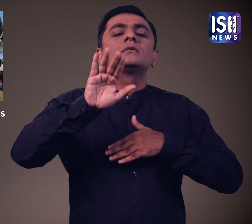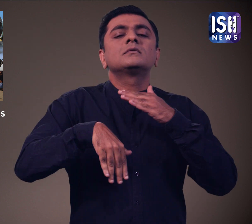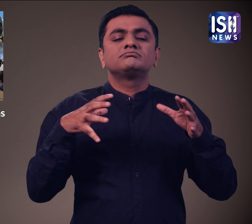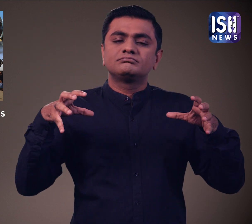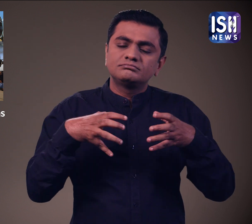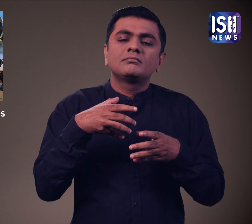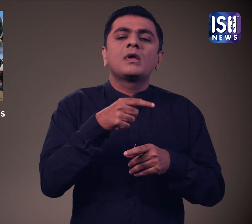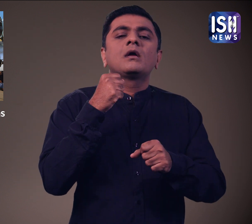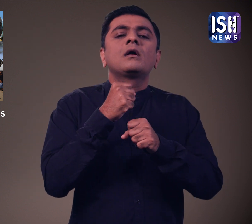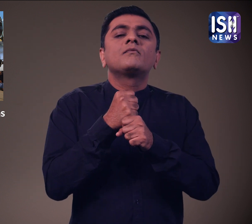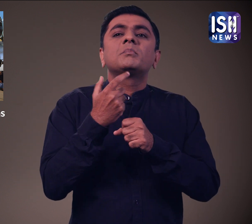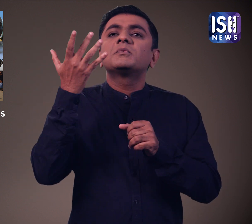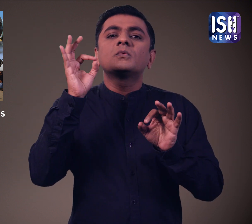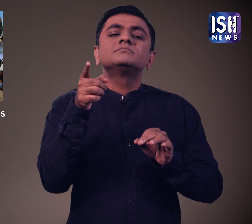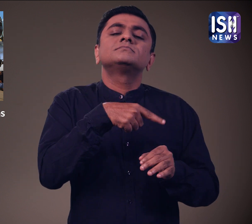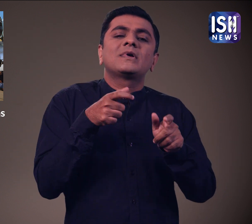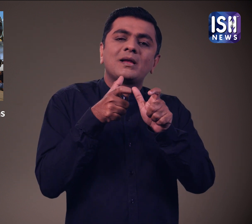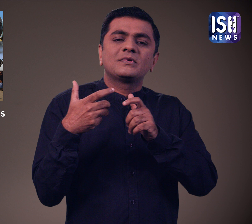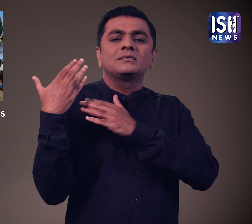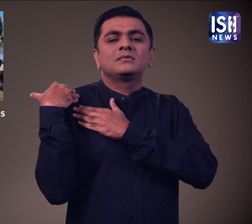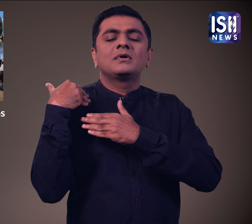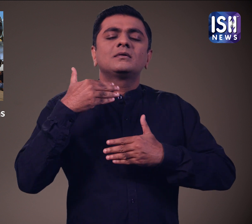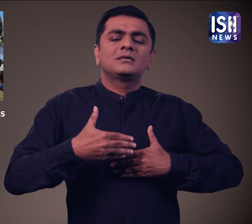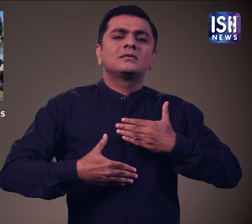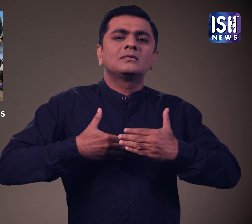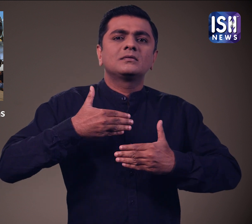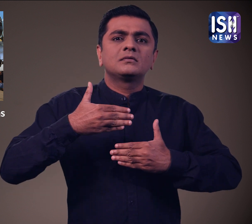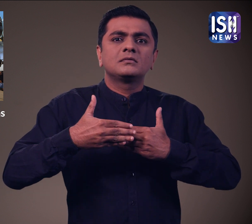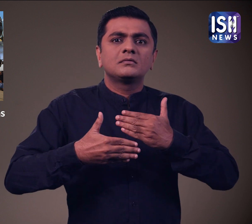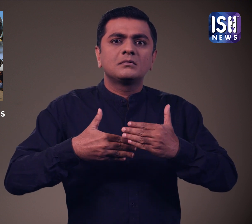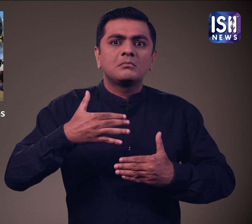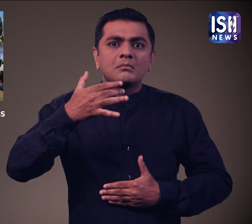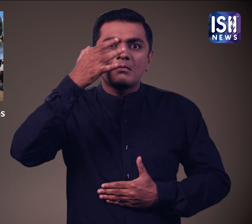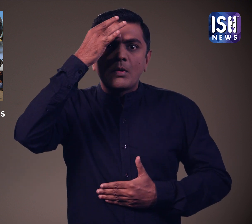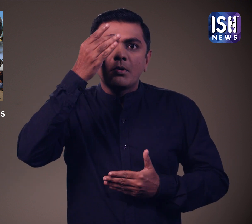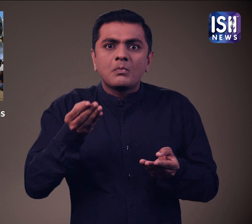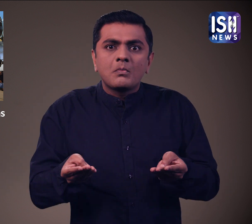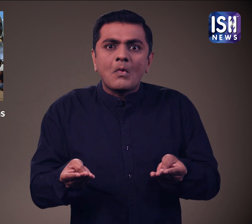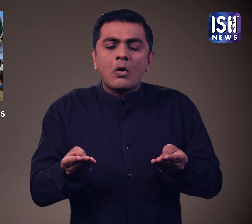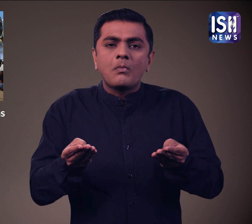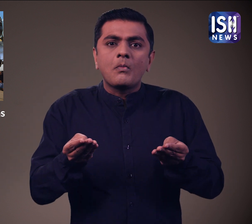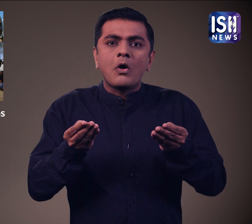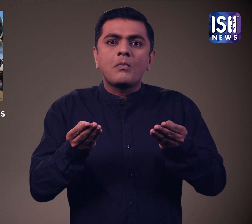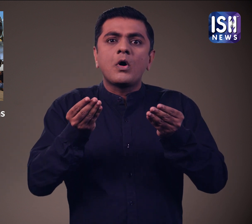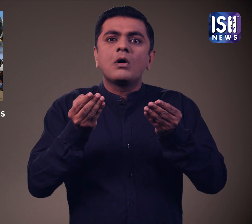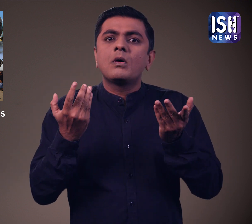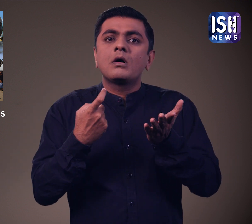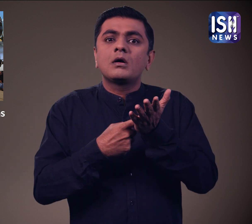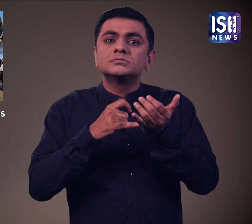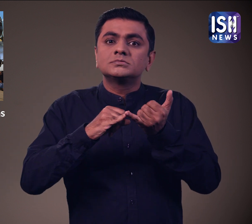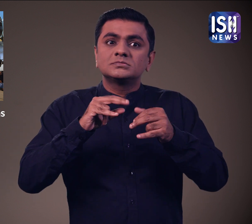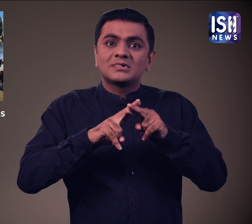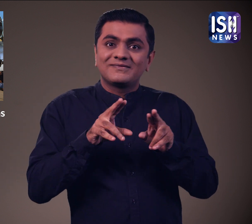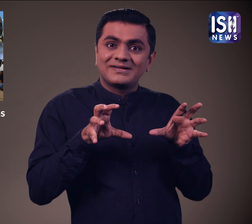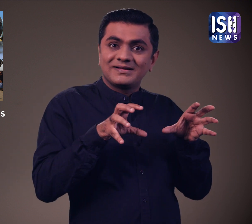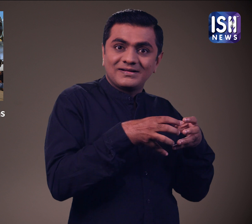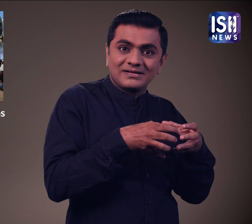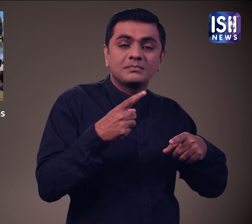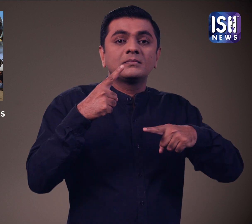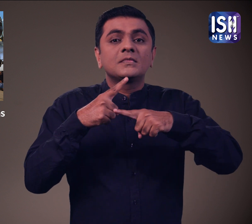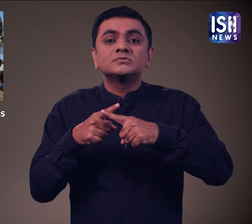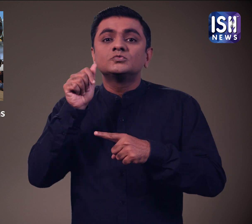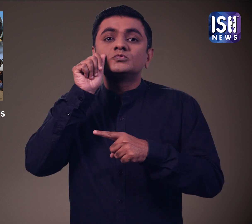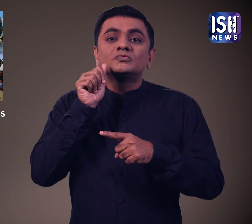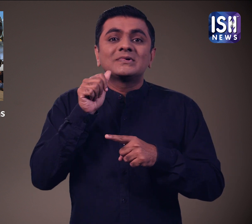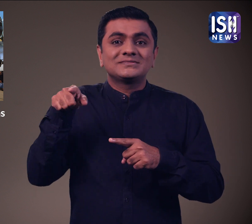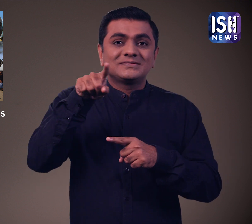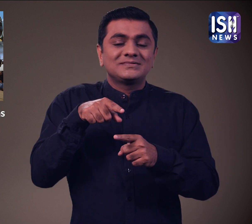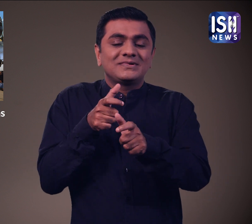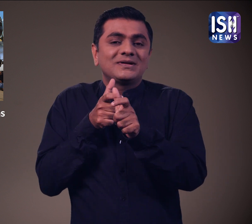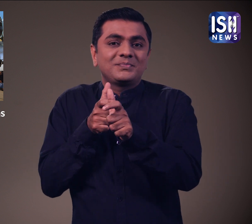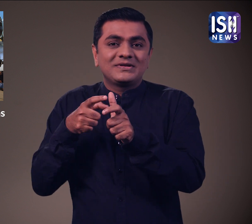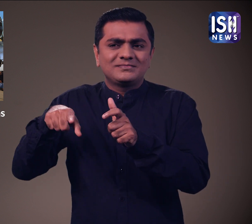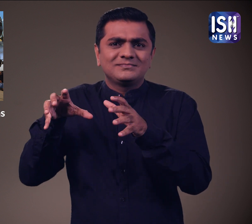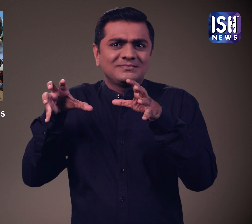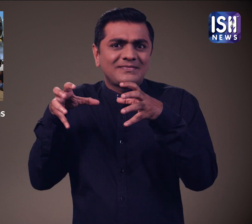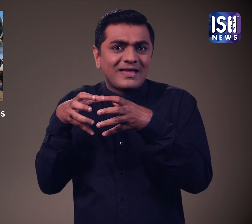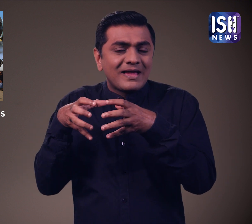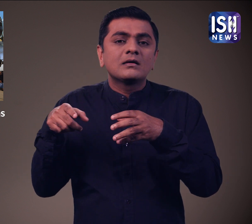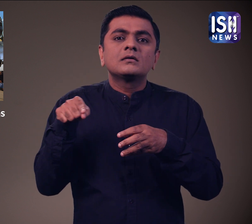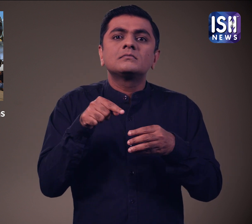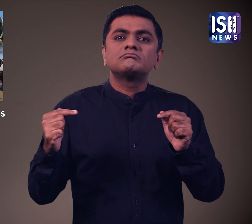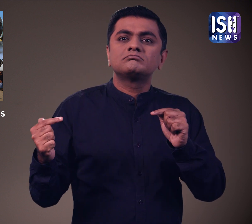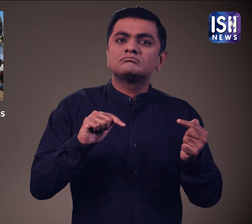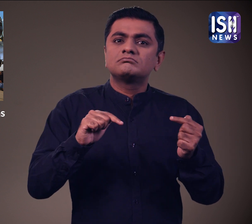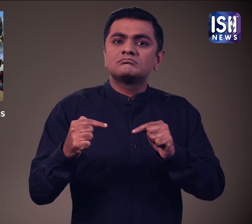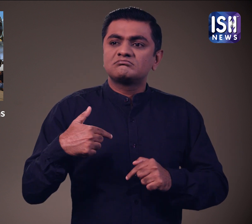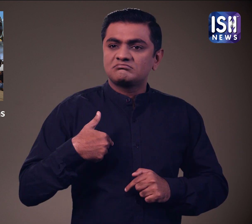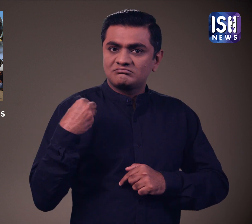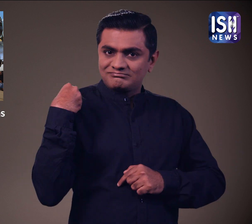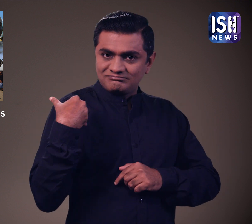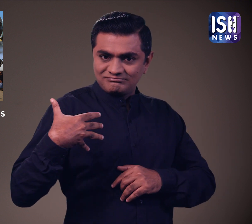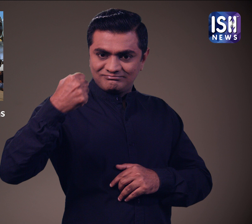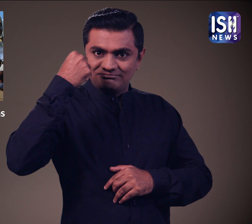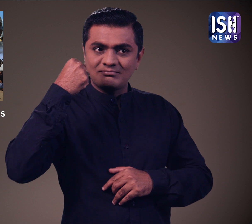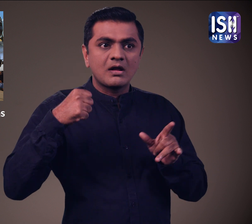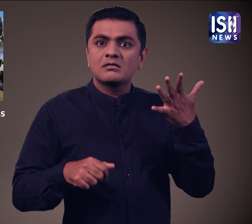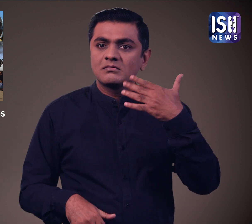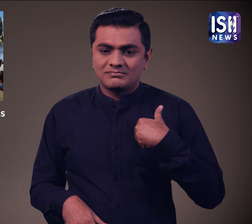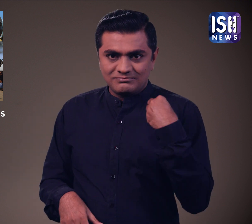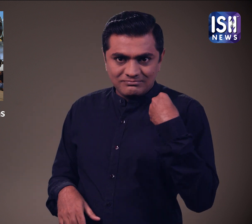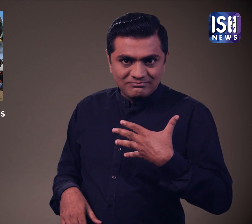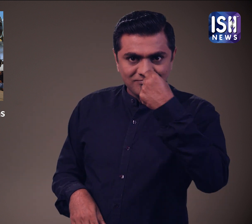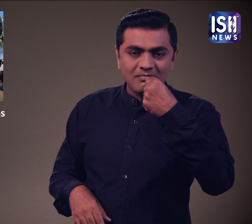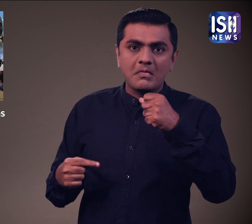However since then, the Sudanese army and the RSF are engaged in a power struggle over who gets to run the country.